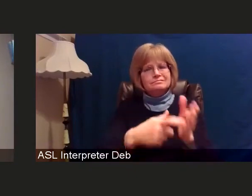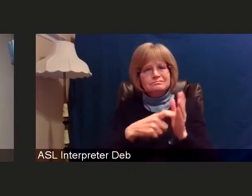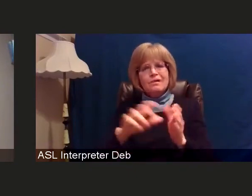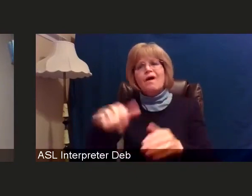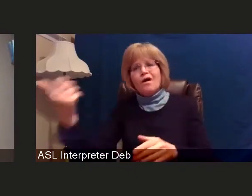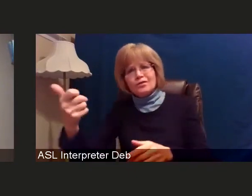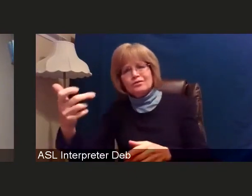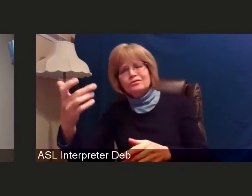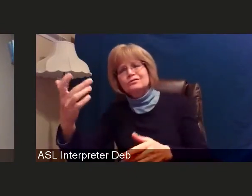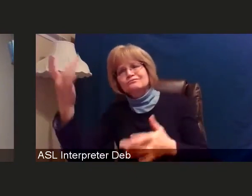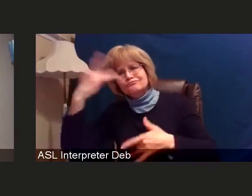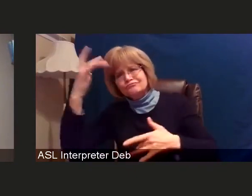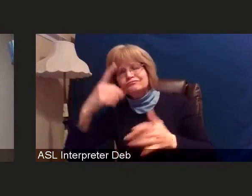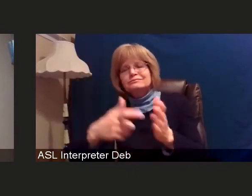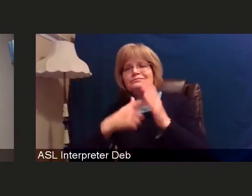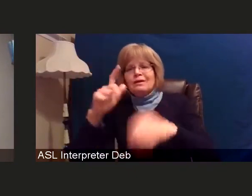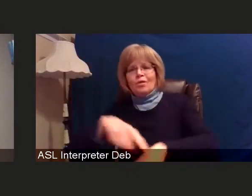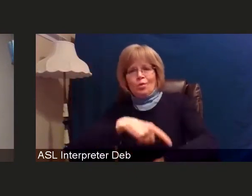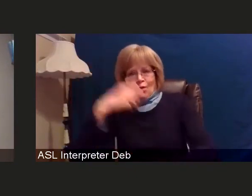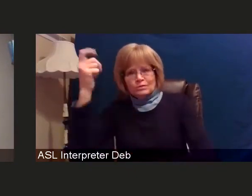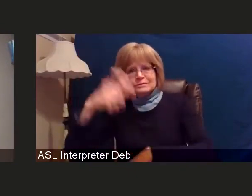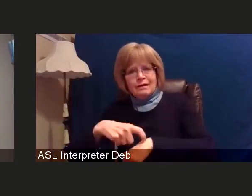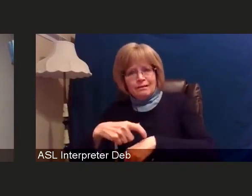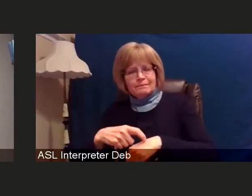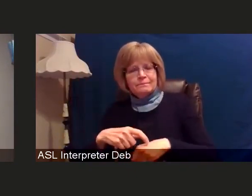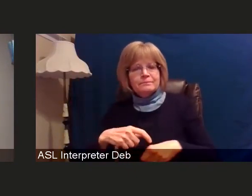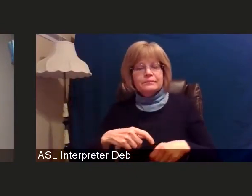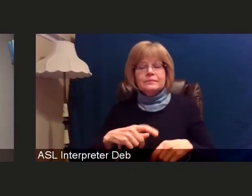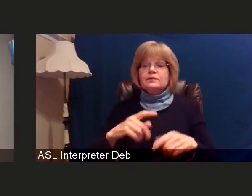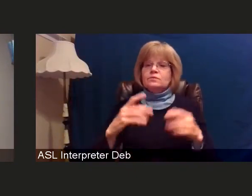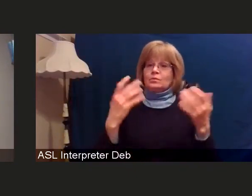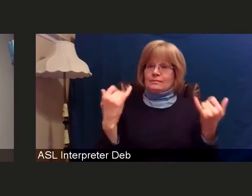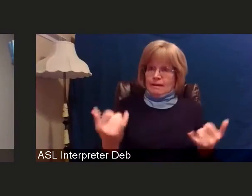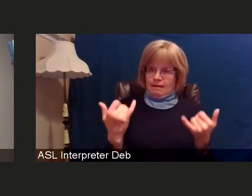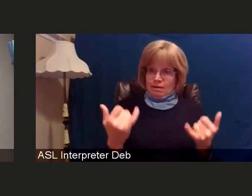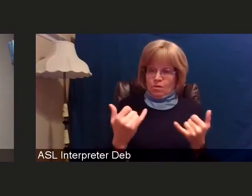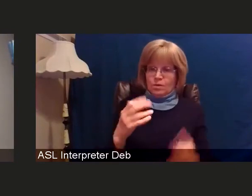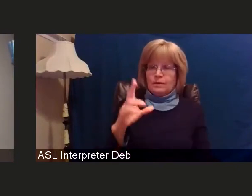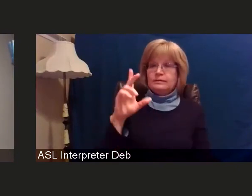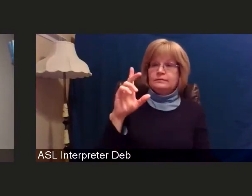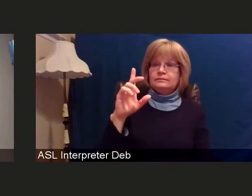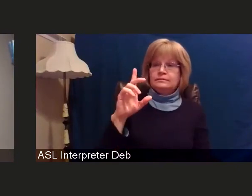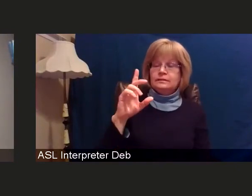Now with that being said, you know, here we are, on December 11th,